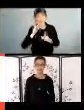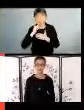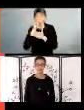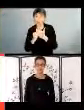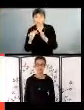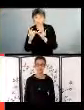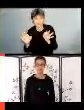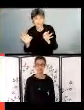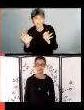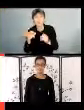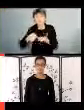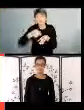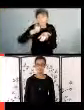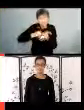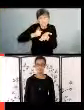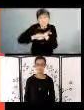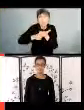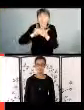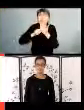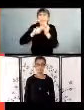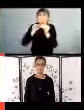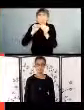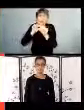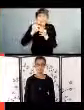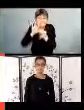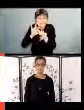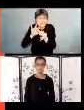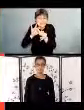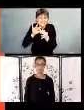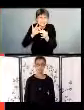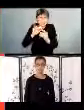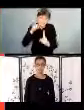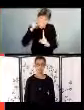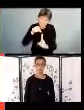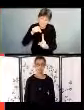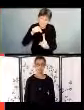speaking about something that is unique to your discipline, define it. Assessors really